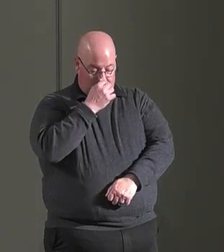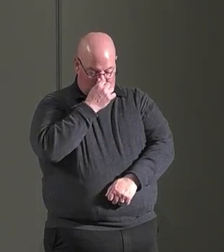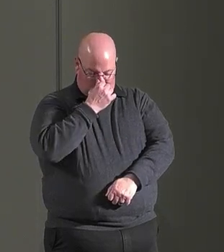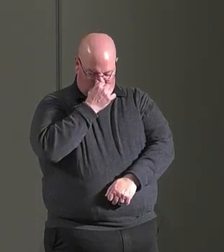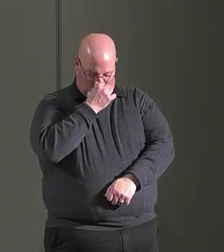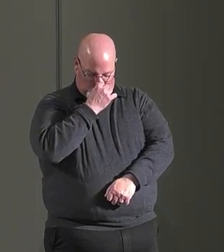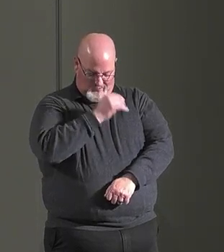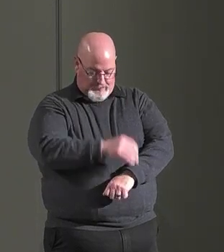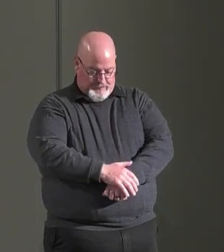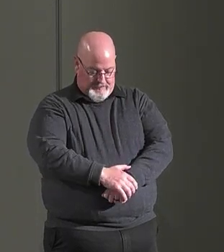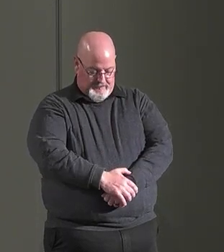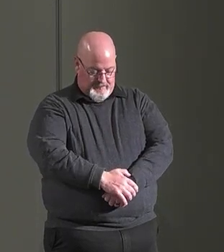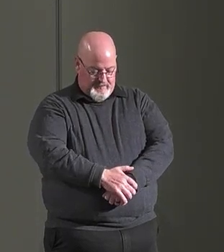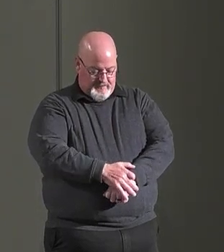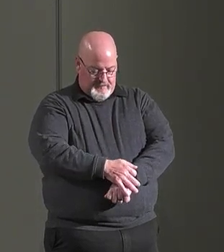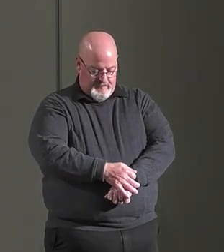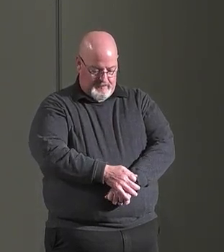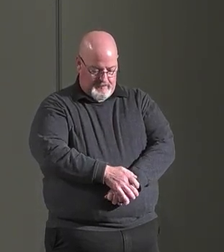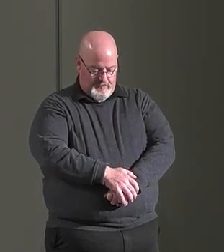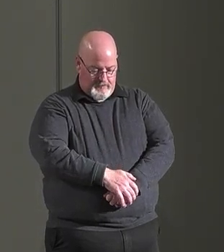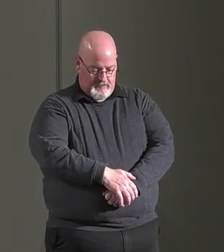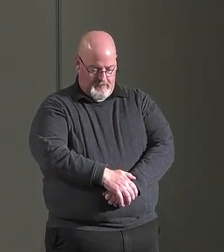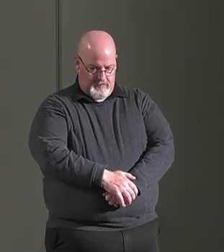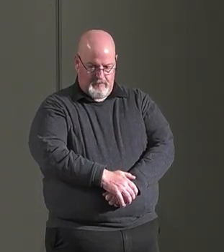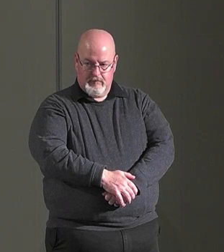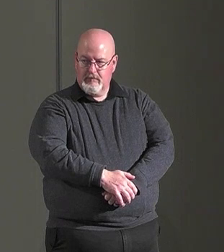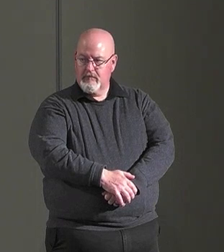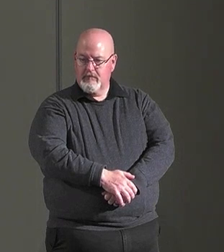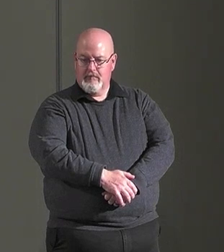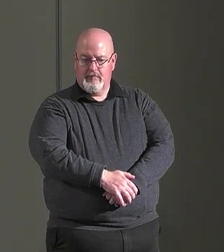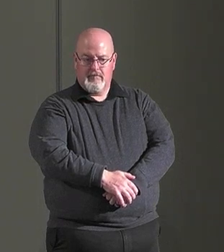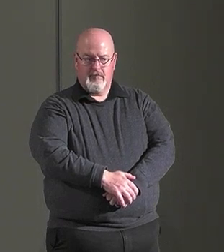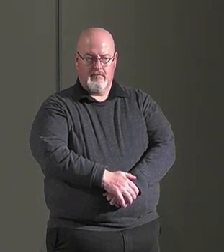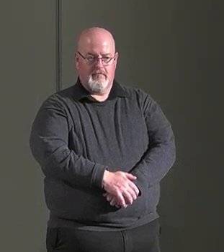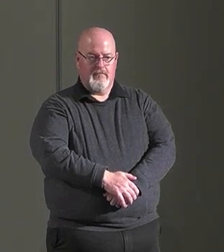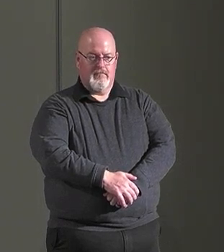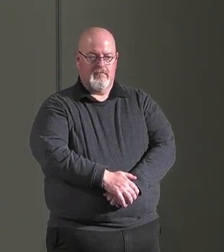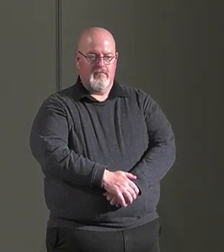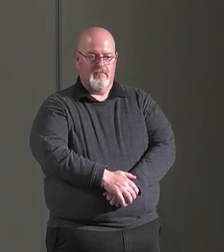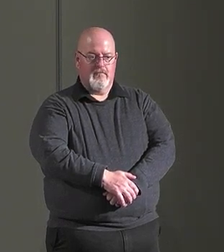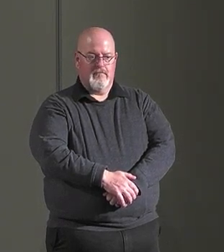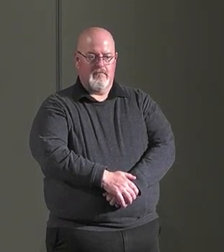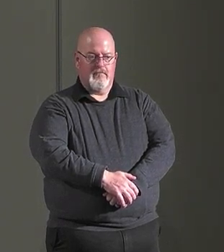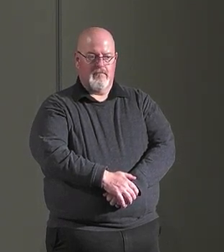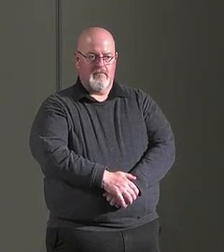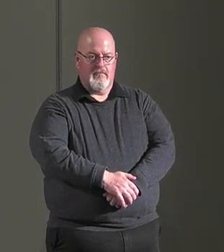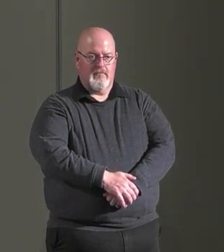to what it could be. And that's where we're here to shift that paradigm. You know, to